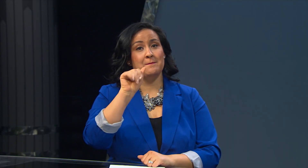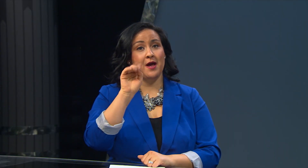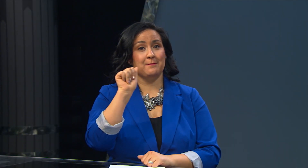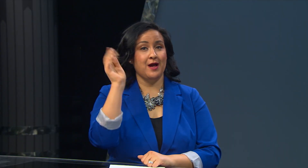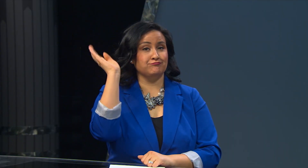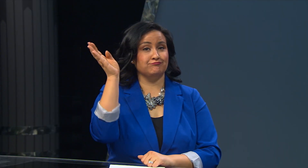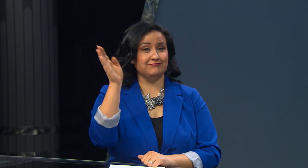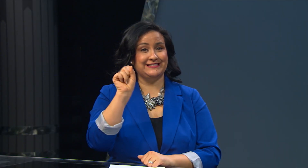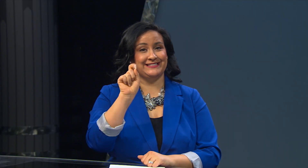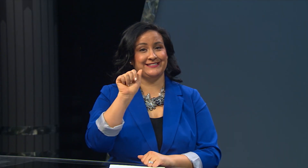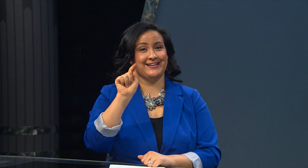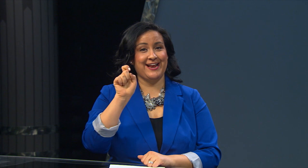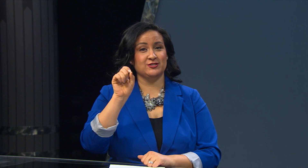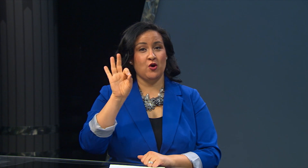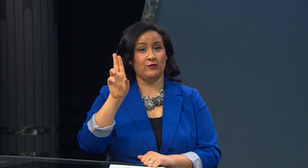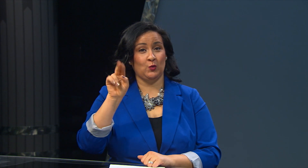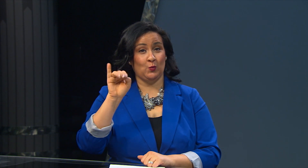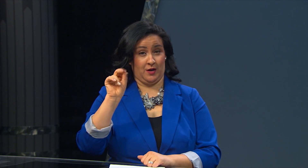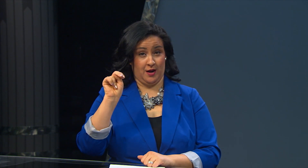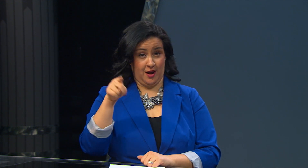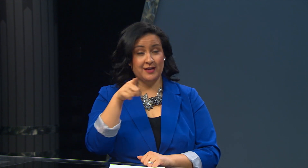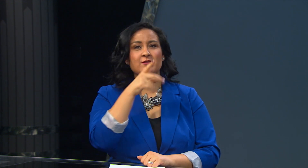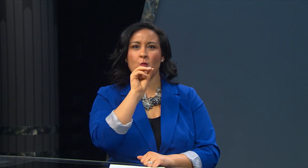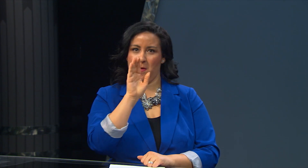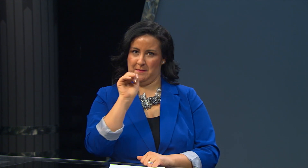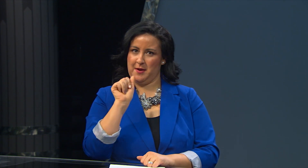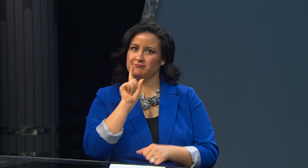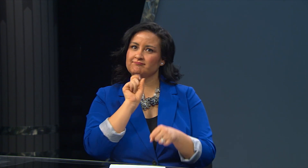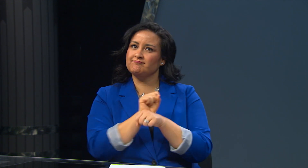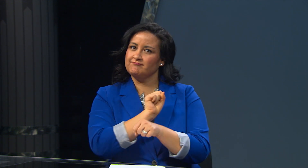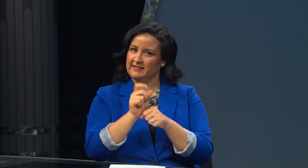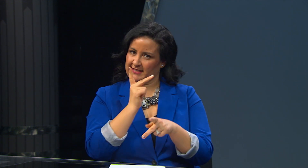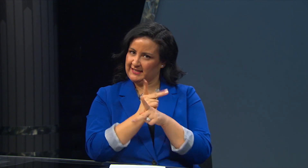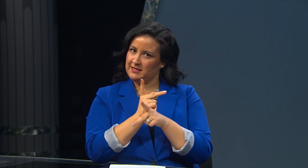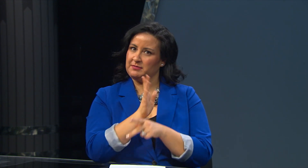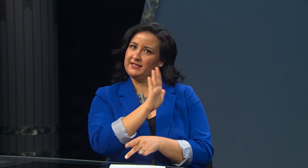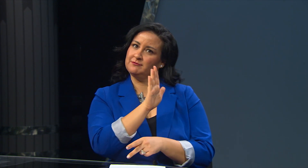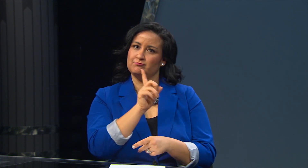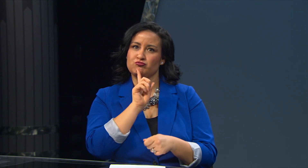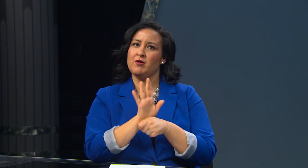PRESIDENT OBAMA IS KEEPING SOME OF THE PROMISES HE MADE IN THE STATE OF THE UNION.